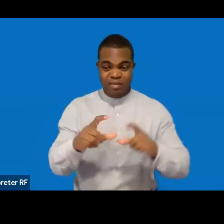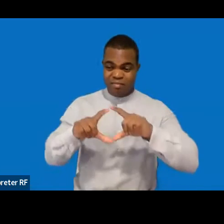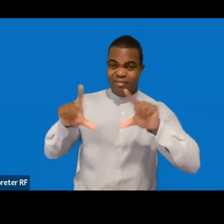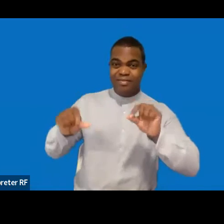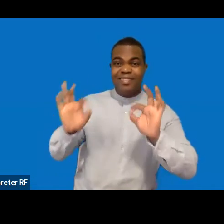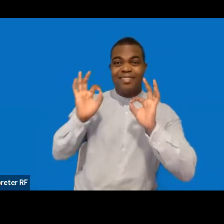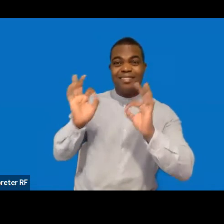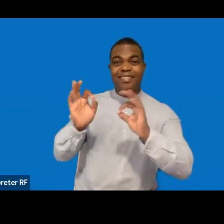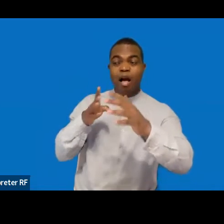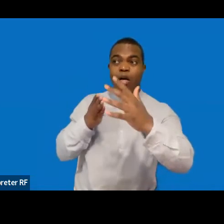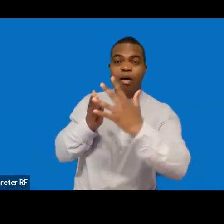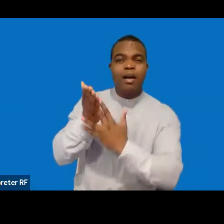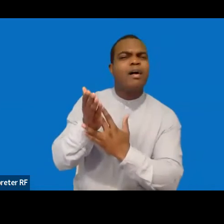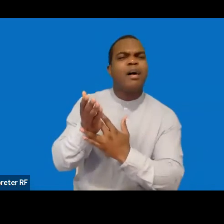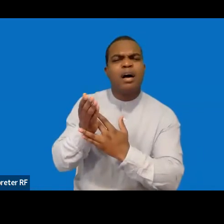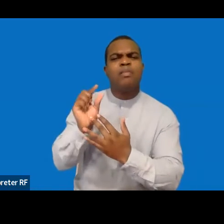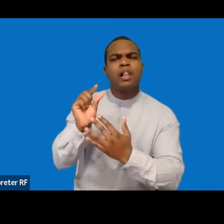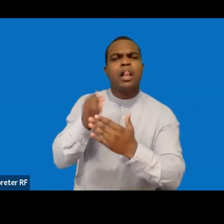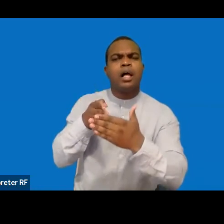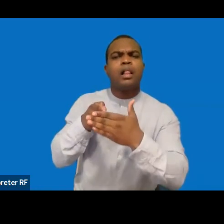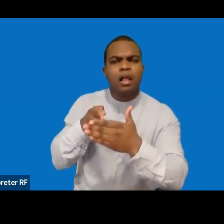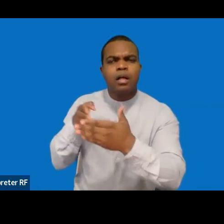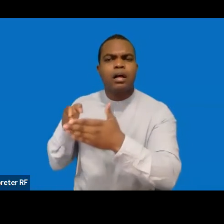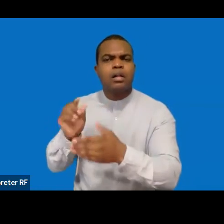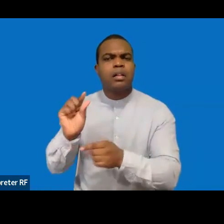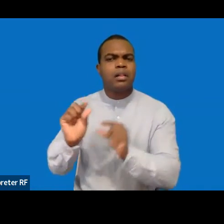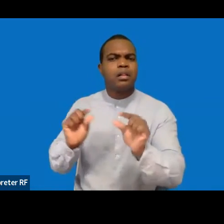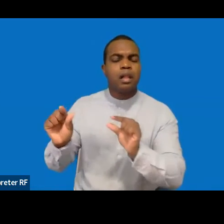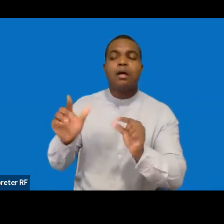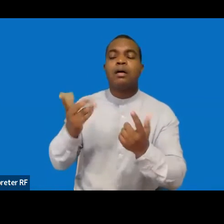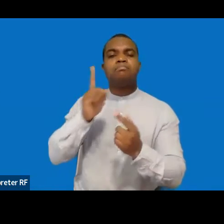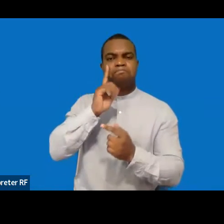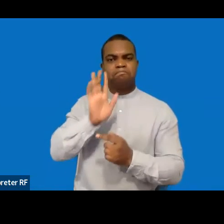the European Commission concluded that the pilot projects were successful